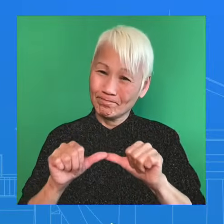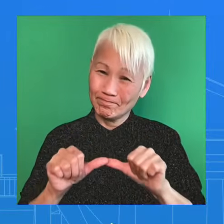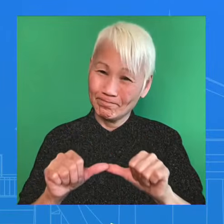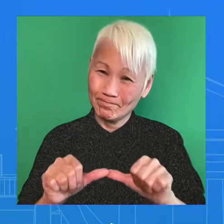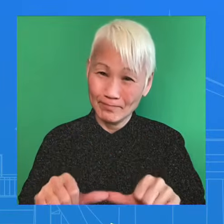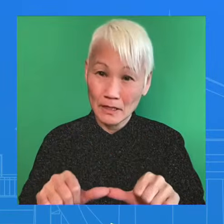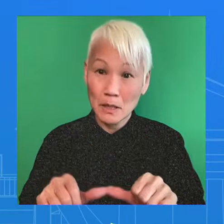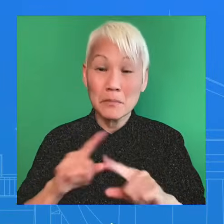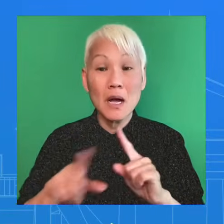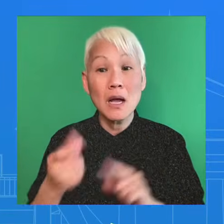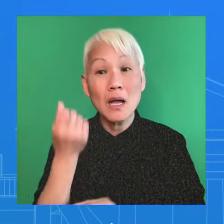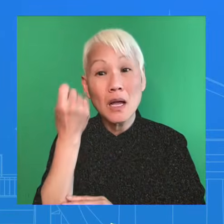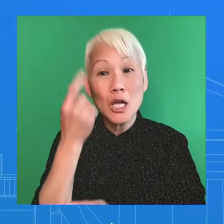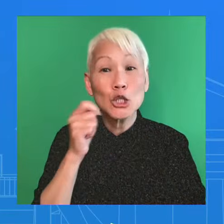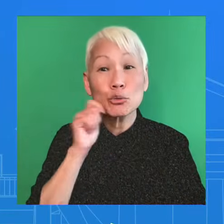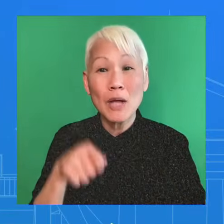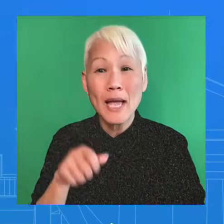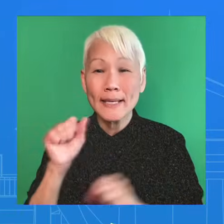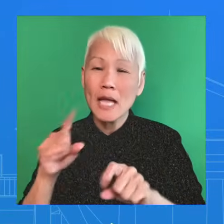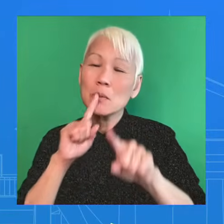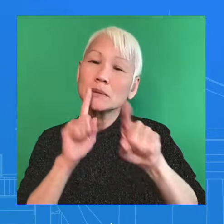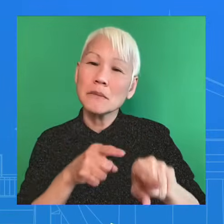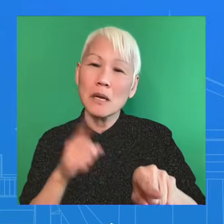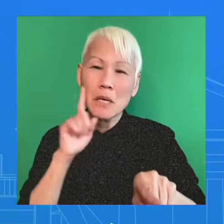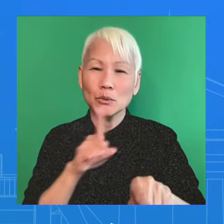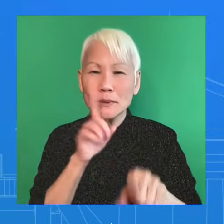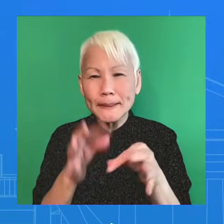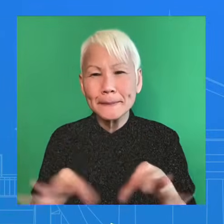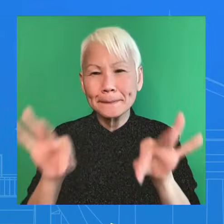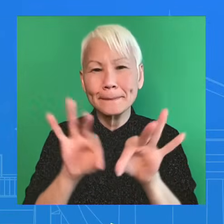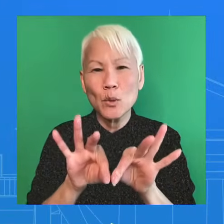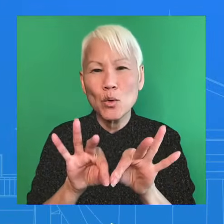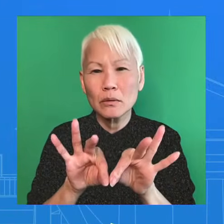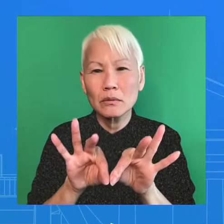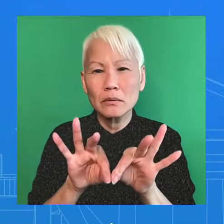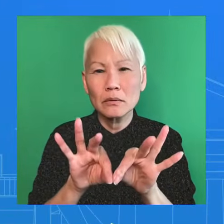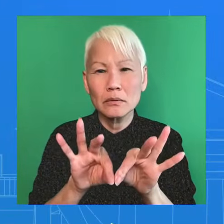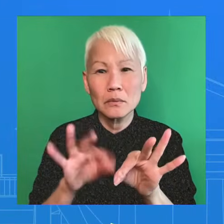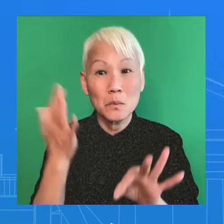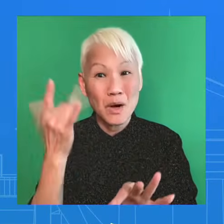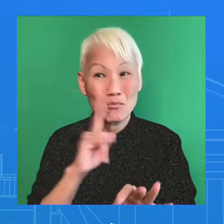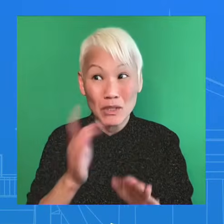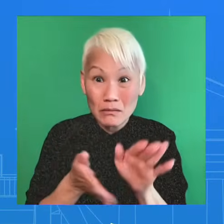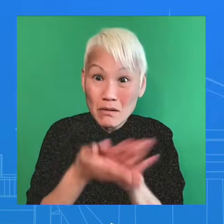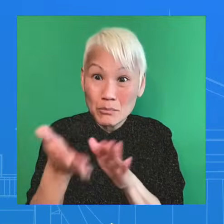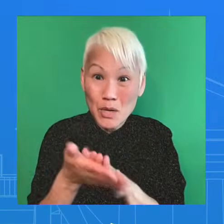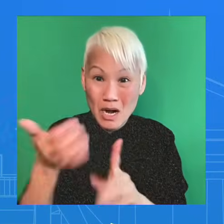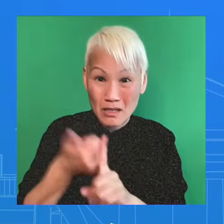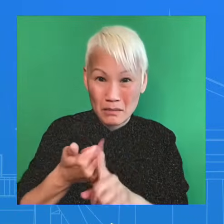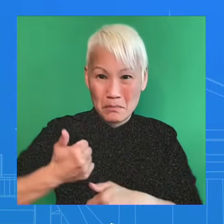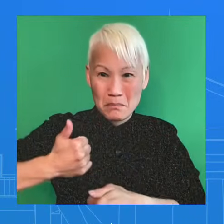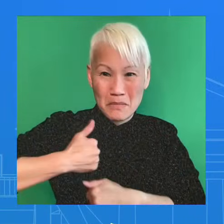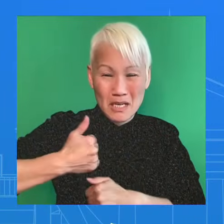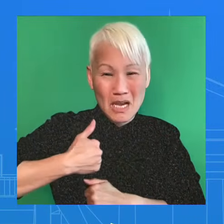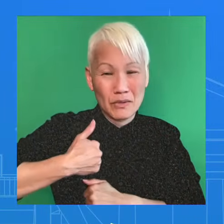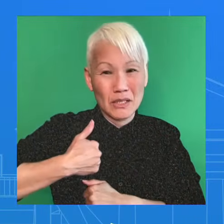and why they're conducting those operations the way that they are. Again, our focus is on just making sure that they're ready. Ms. Jean-Pierre: Go ahead, Rob. The Press: Thank you.